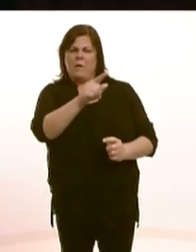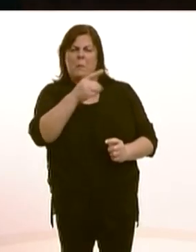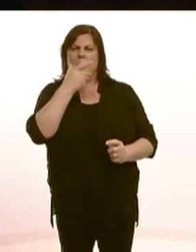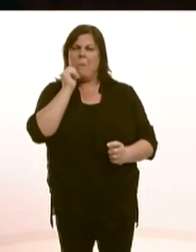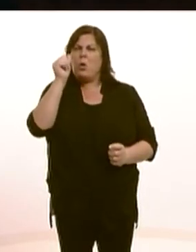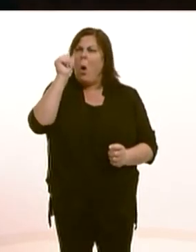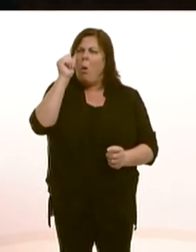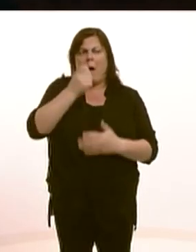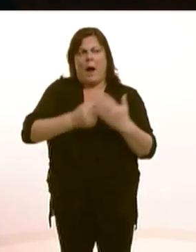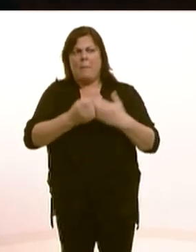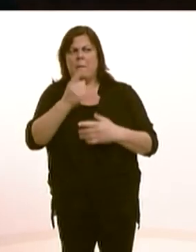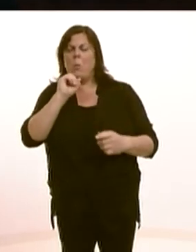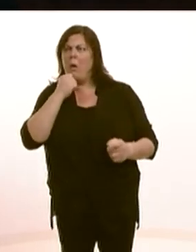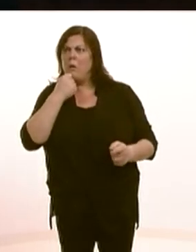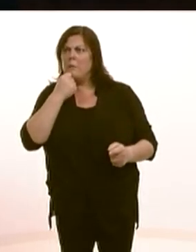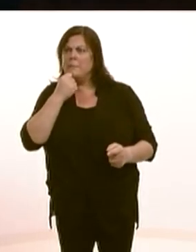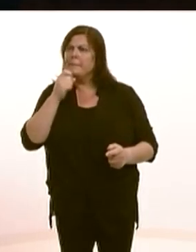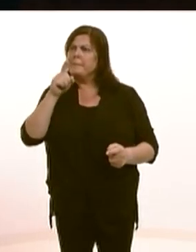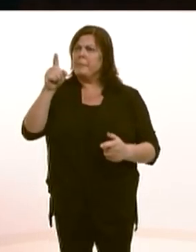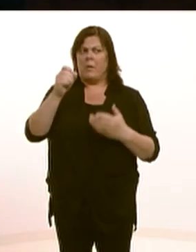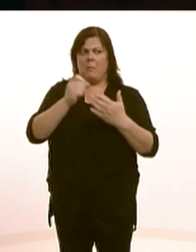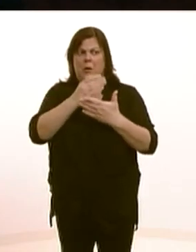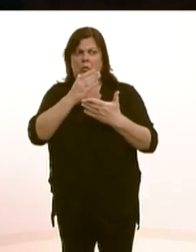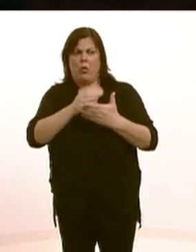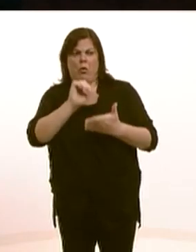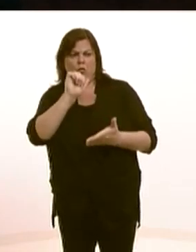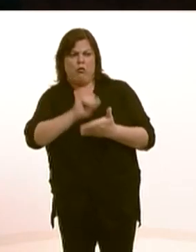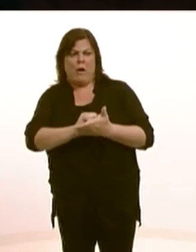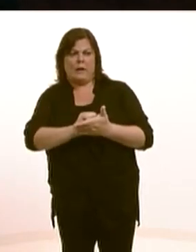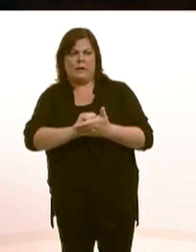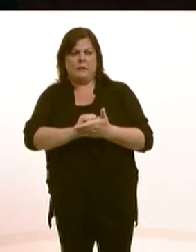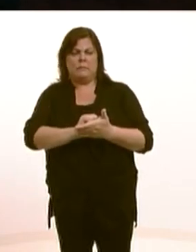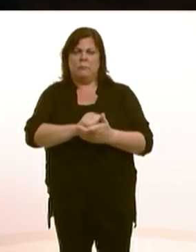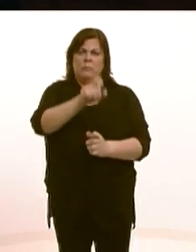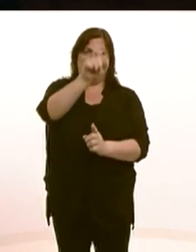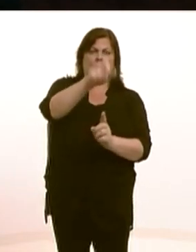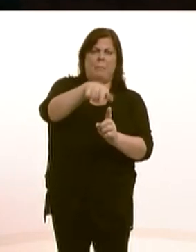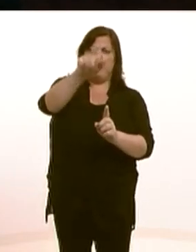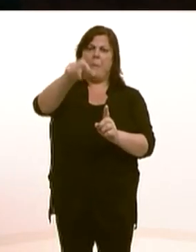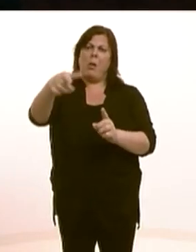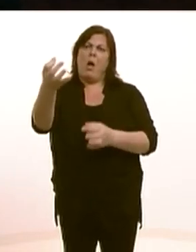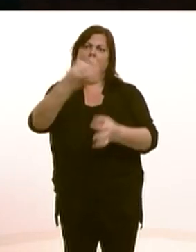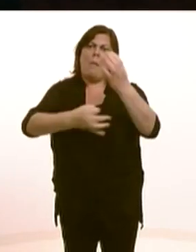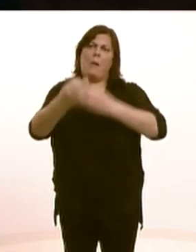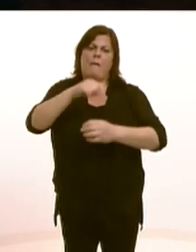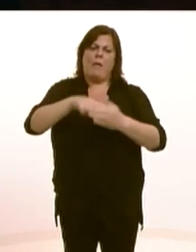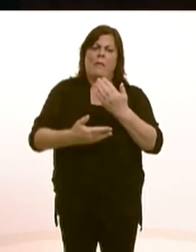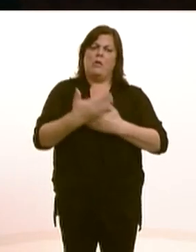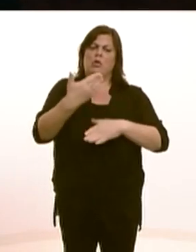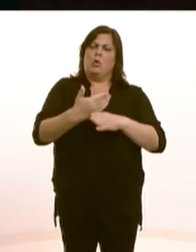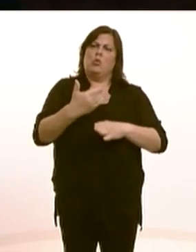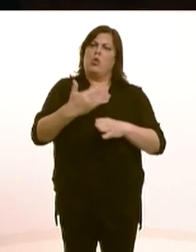How are you ensuring that we get the right quality and the right calibre of candidates to apply for this new role at the WRA?